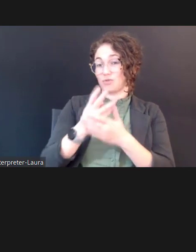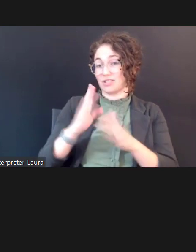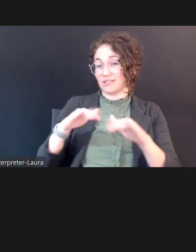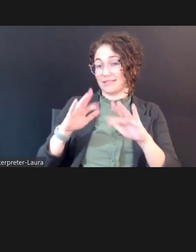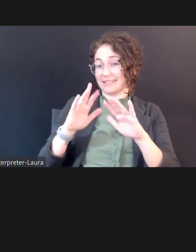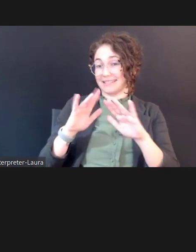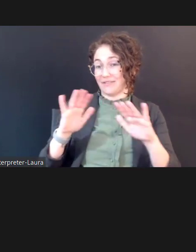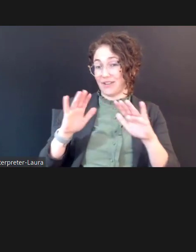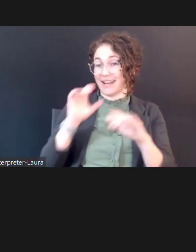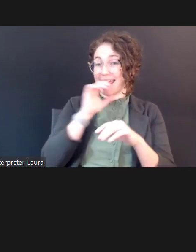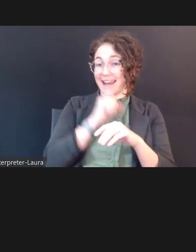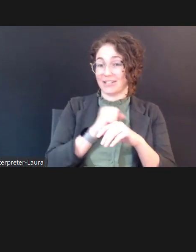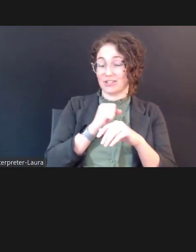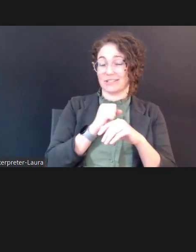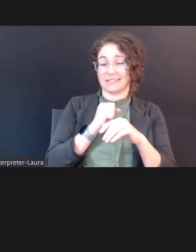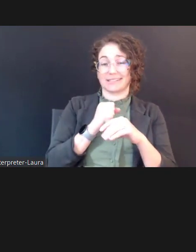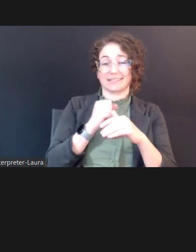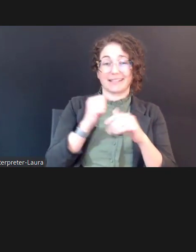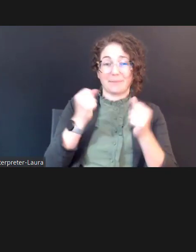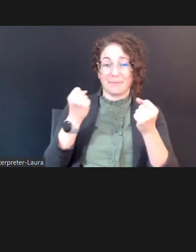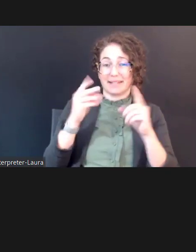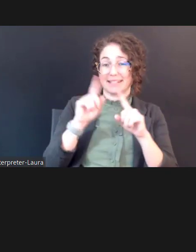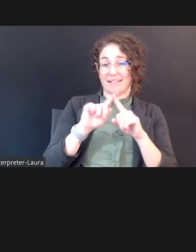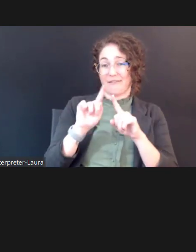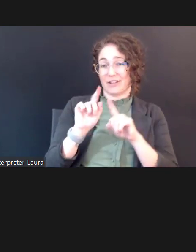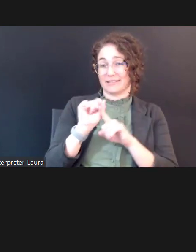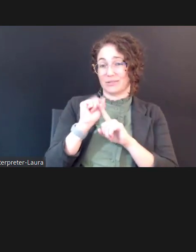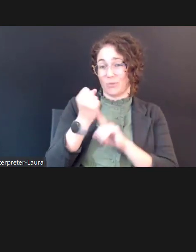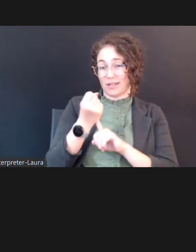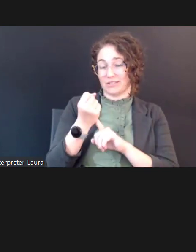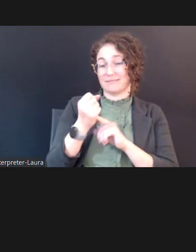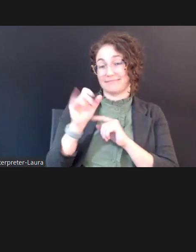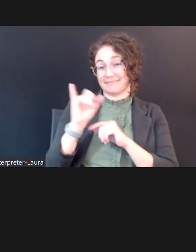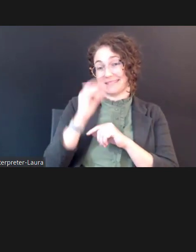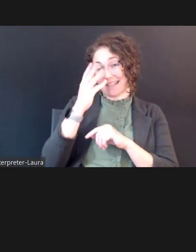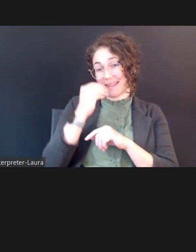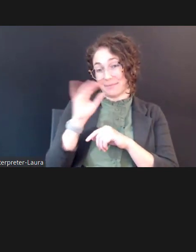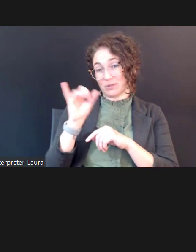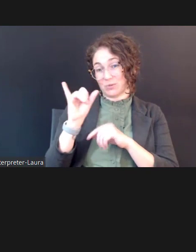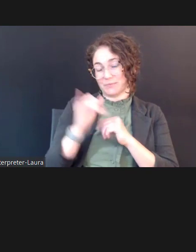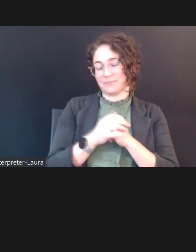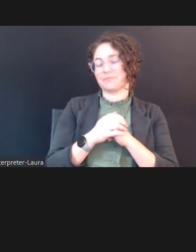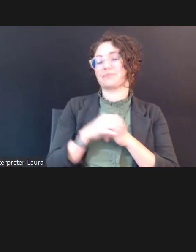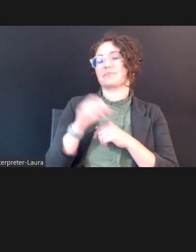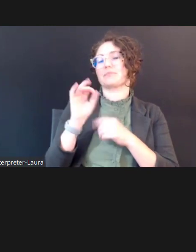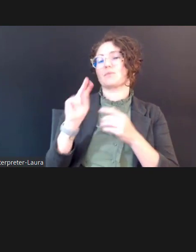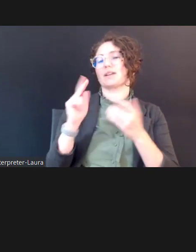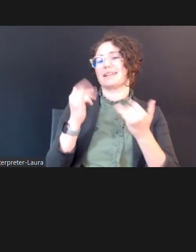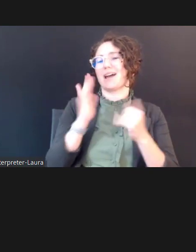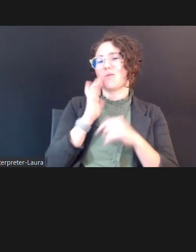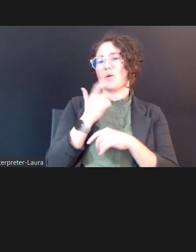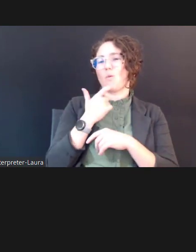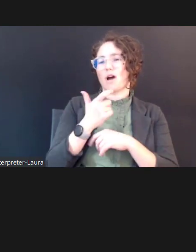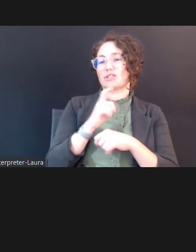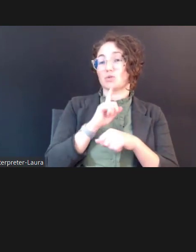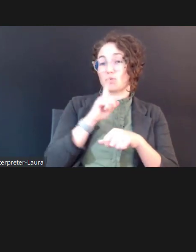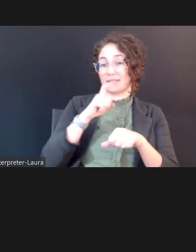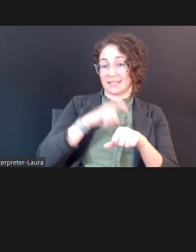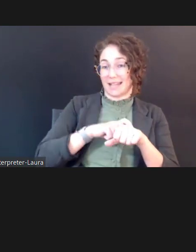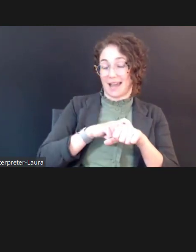Different ages under so many different conditions even sleep. Now, let's watch a real-time unedited screening using the OAE